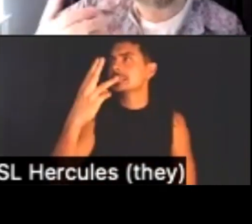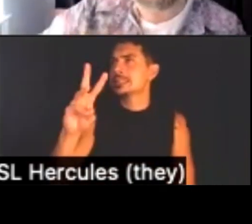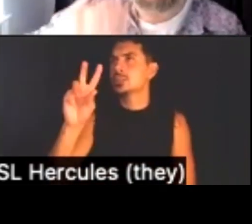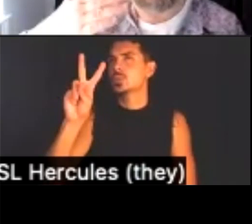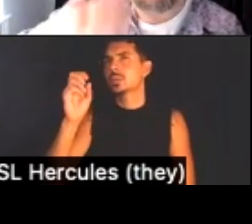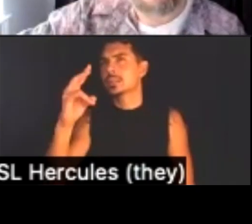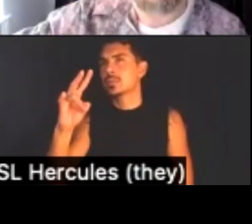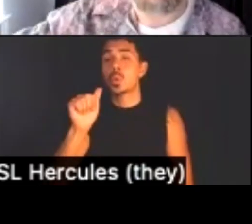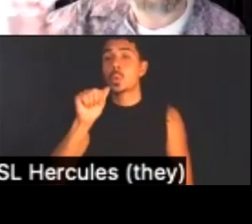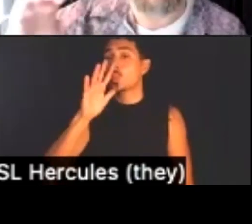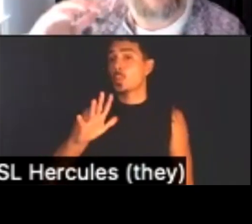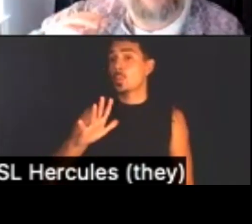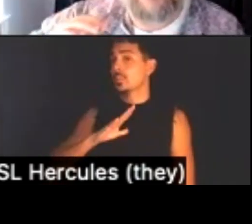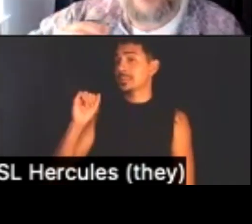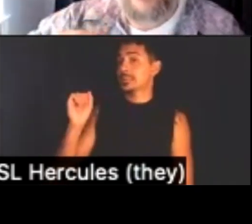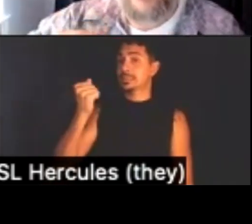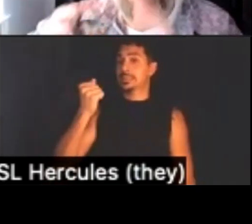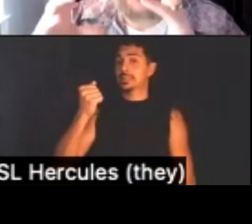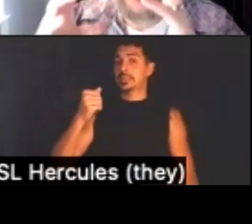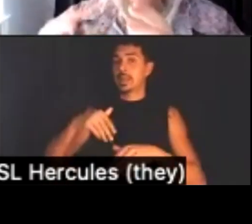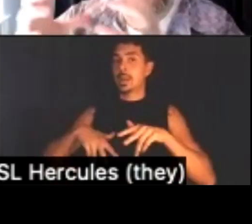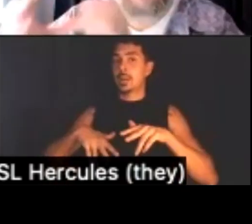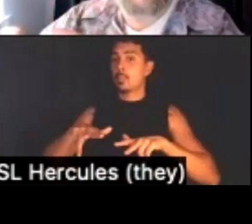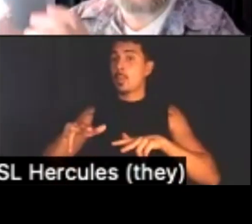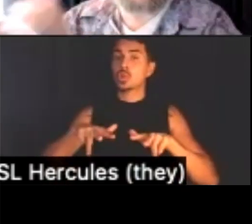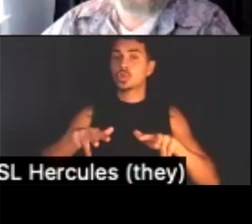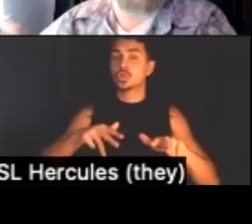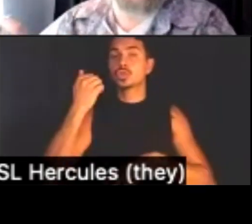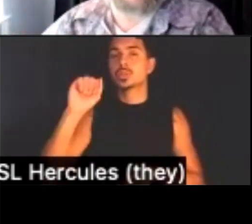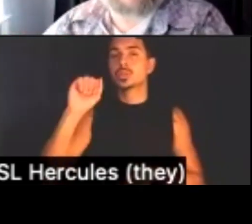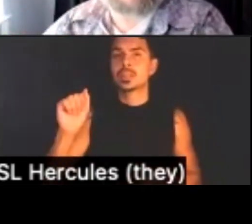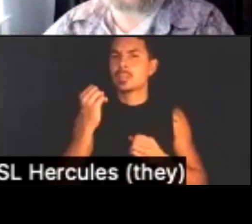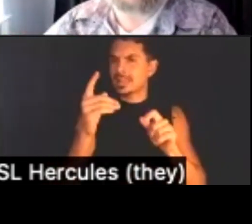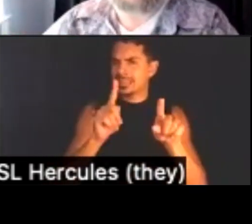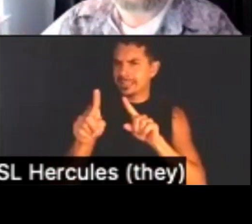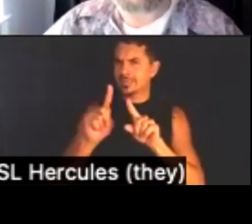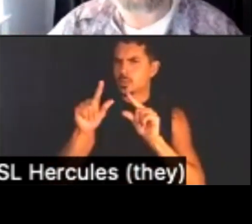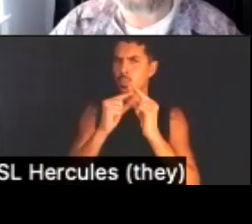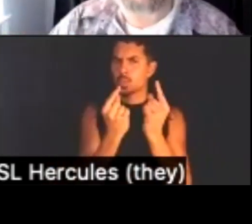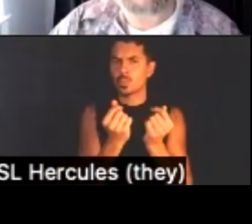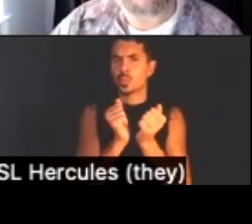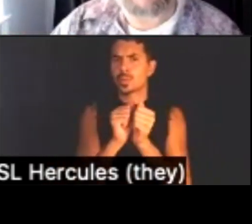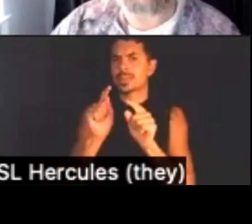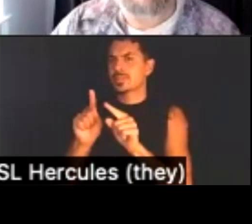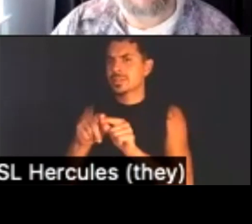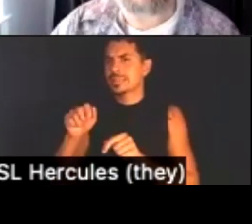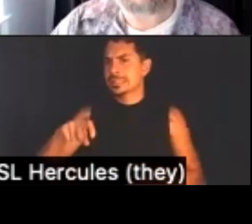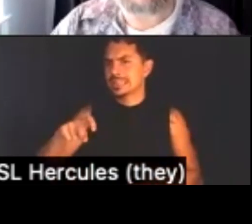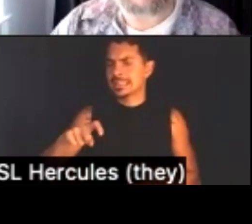kind of a kickoff of different groups with different needs starting to work together and realizing